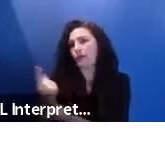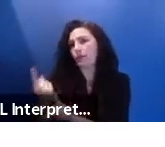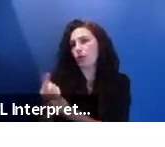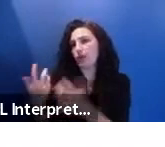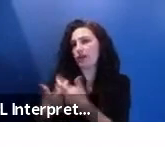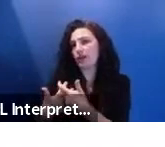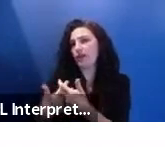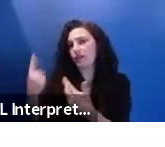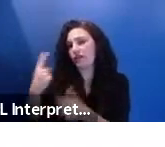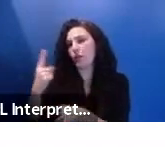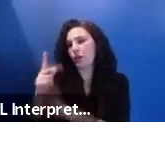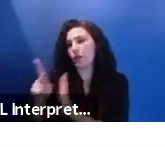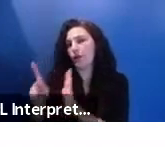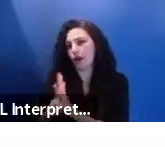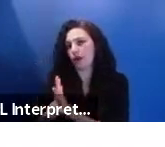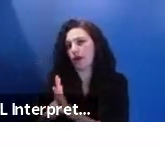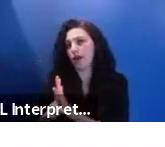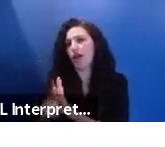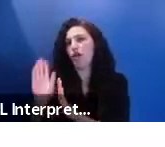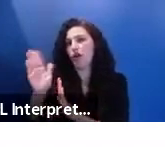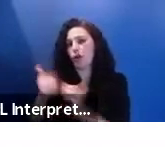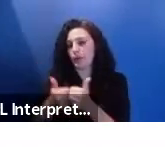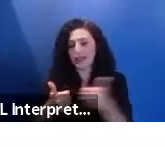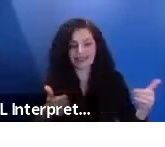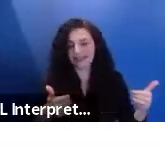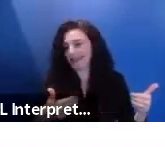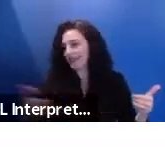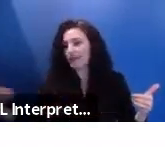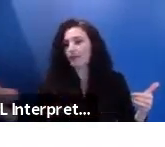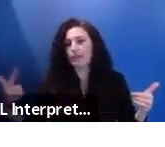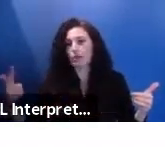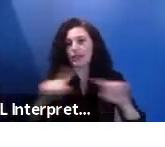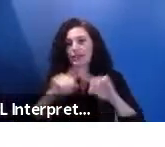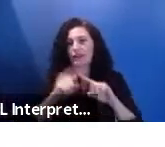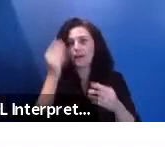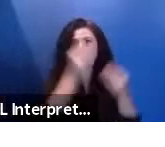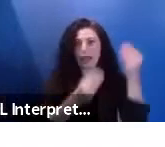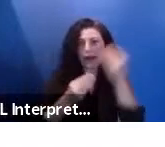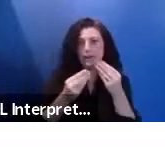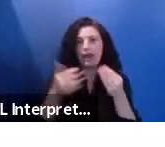and ventilation between the different makeup and hair workstations to ensure that performers are safe while they're sitting there working,